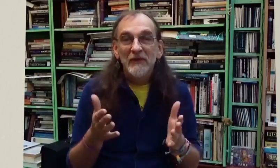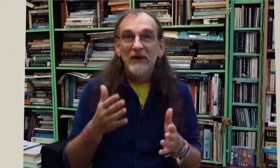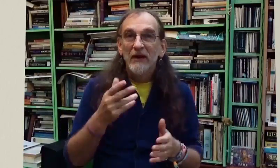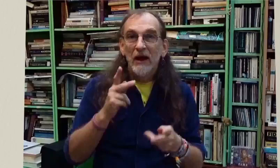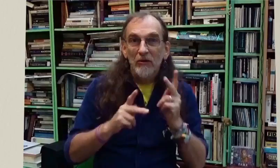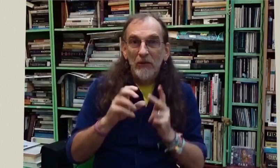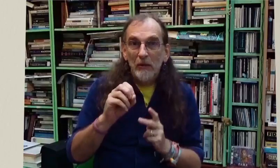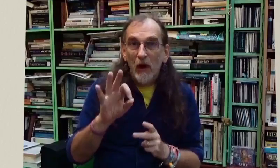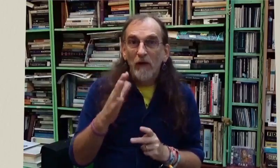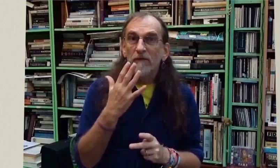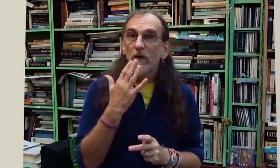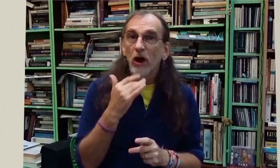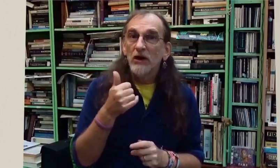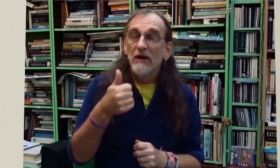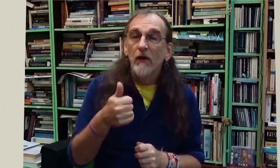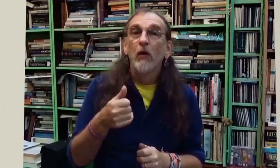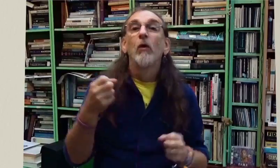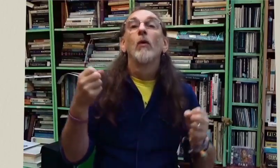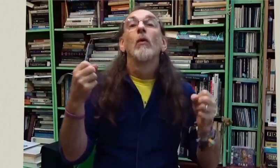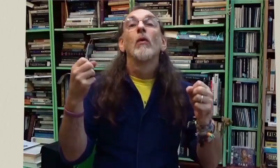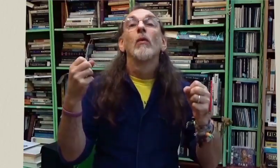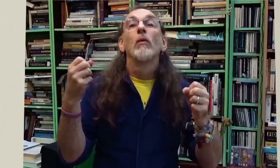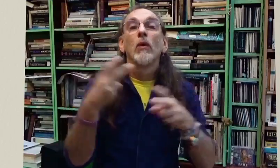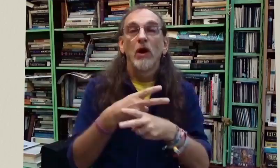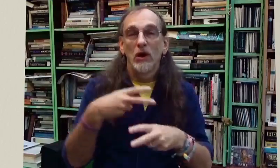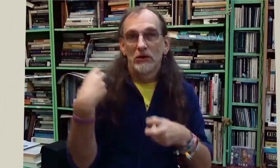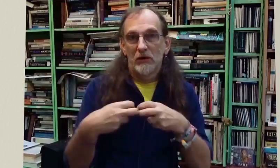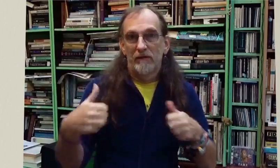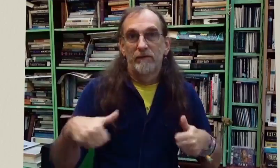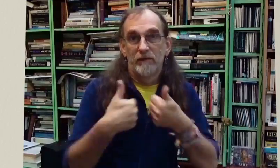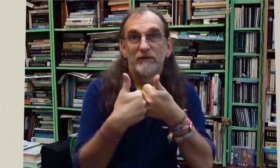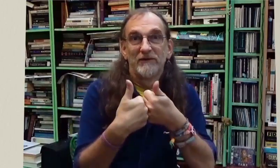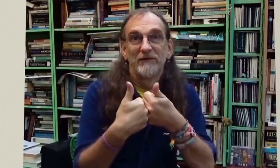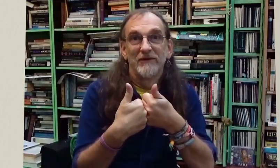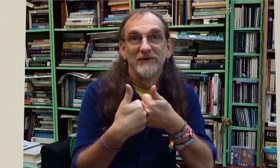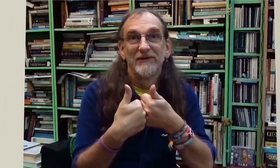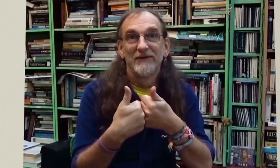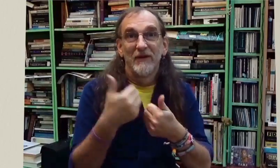If you are also a person of color, then the challenge becomes even greater.